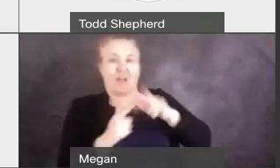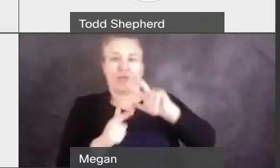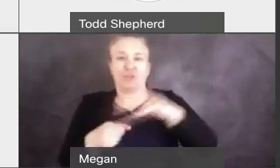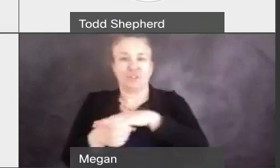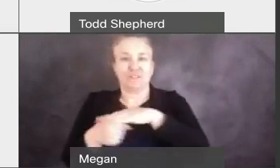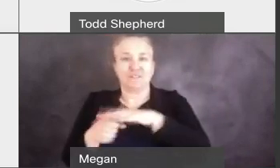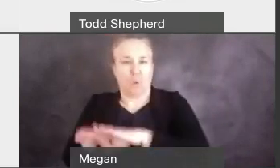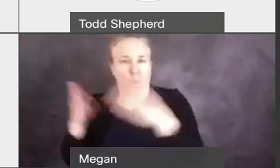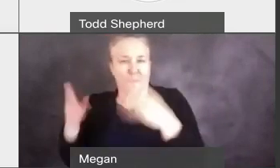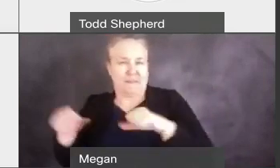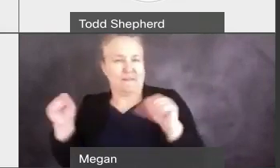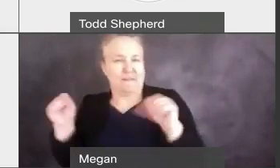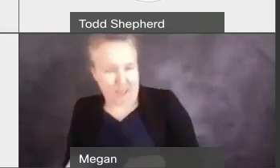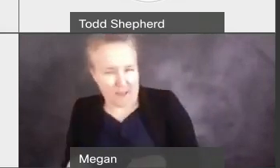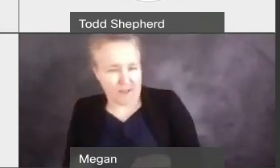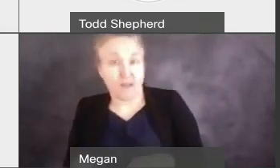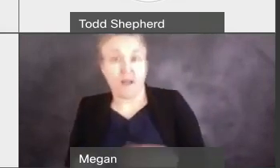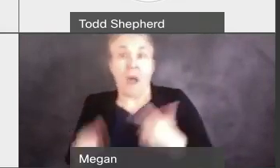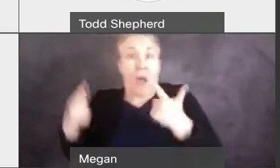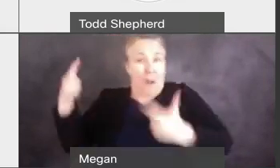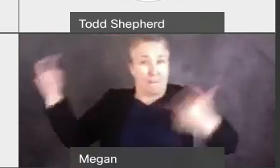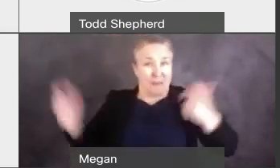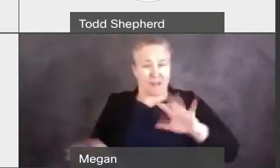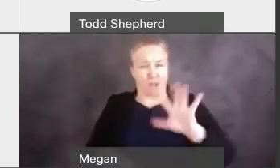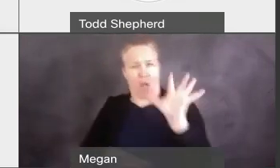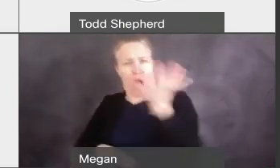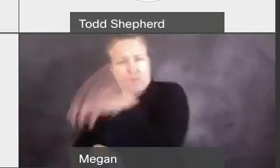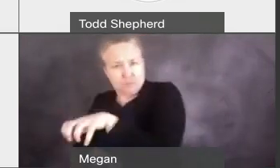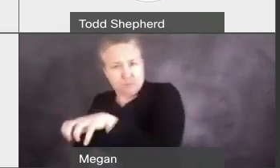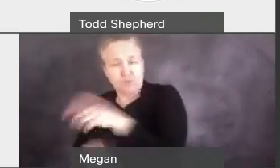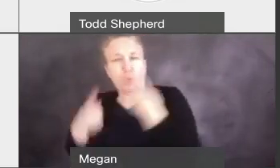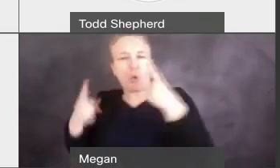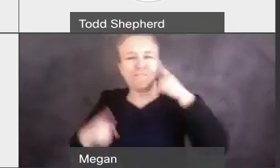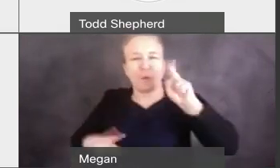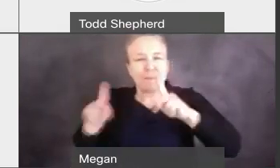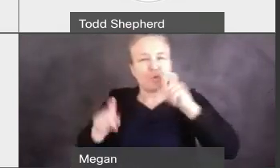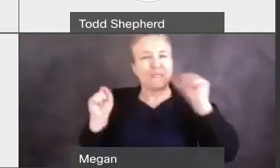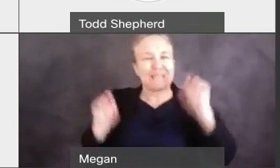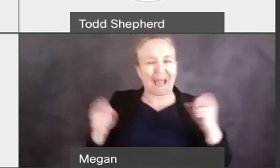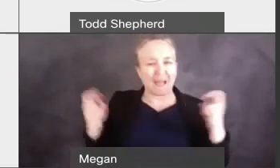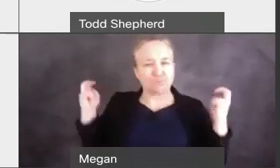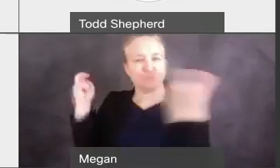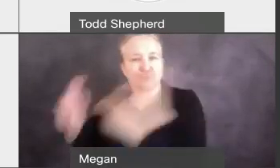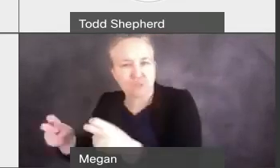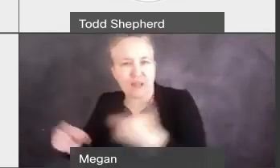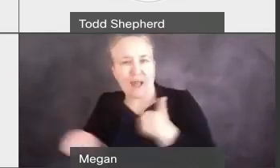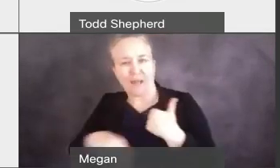sites work well for people who can get to the mega sites, they have the transportation available to